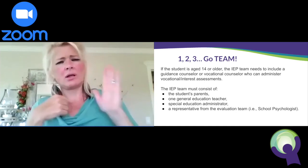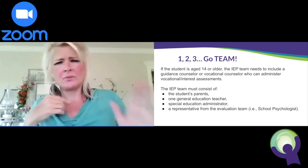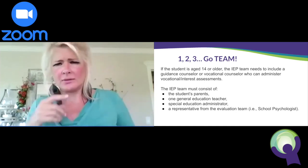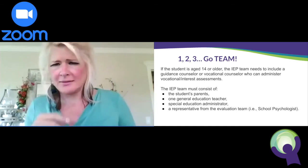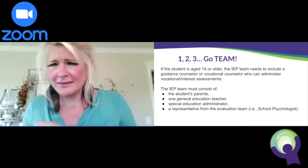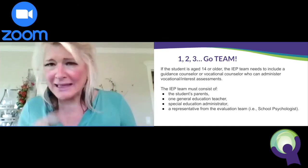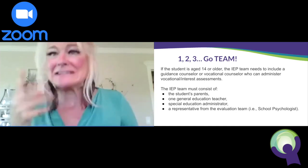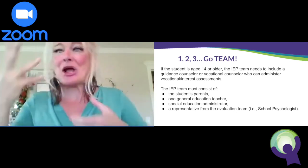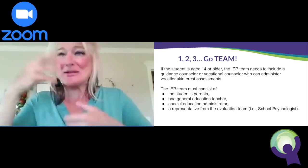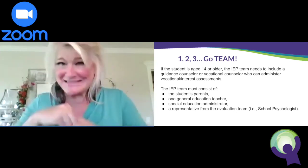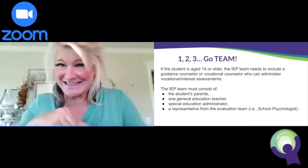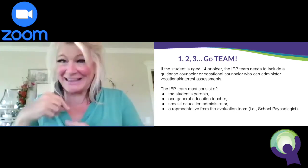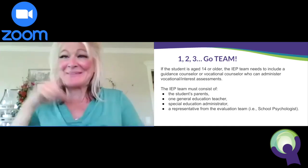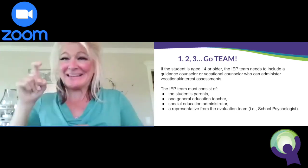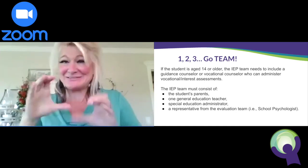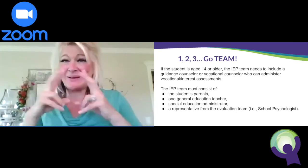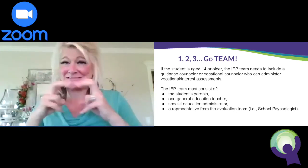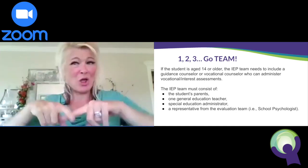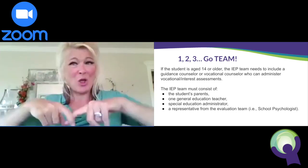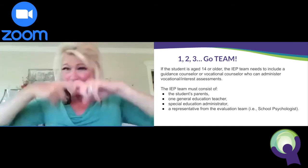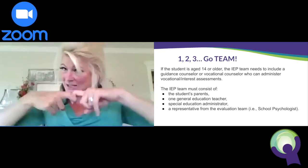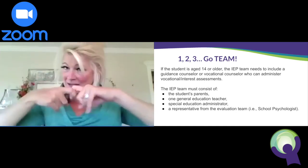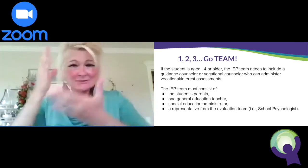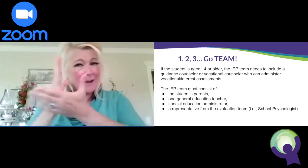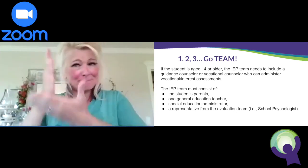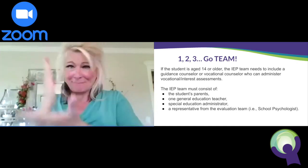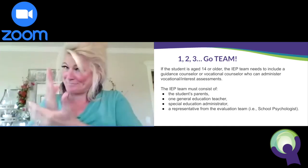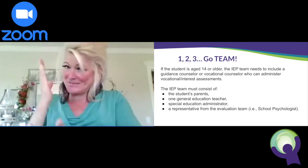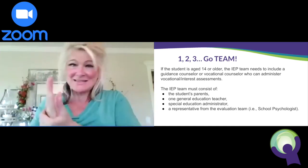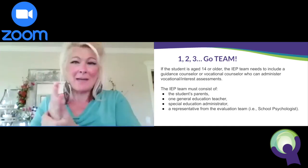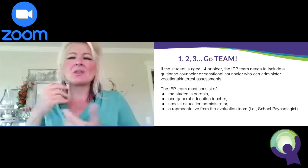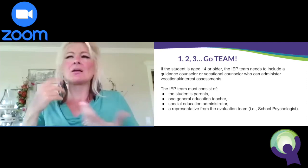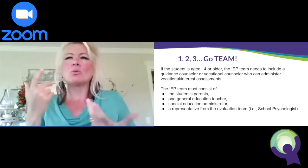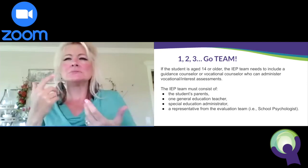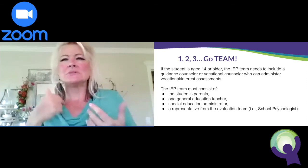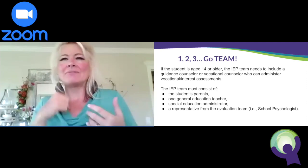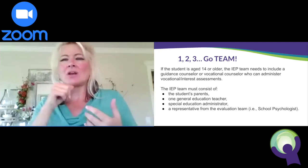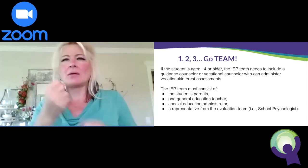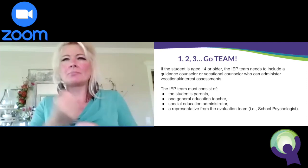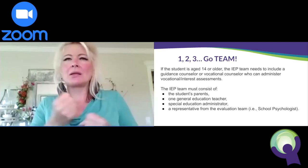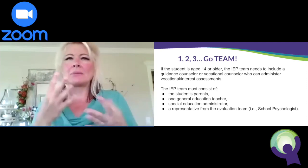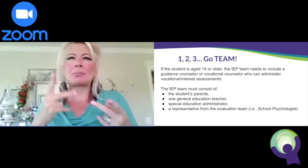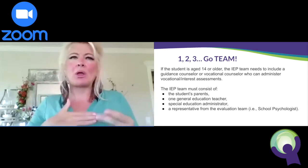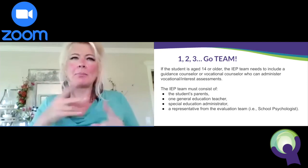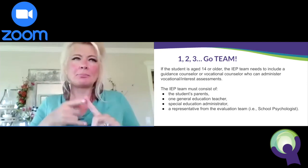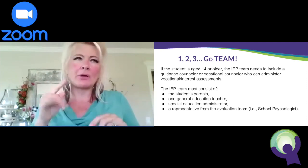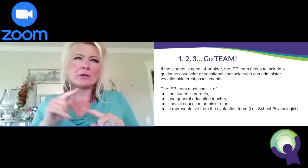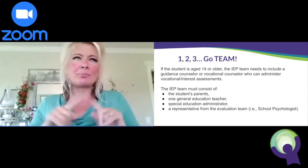The student is autistic and people would say wait a minute, it's not in reports and I would say hold on.